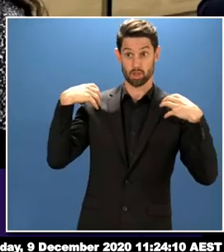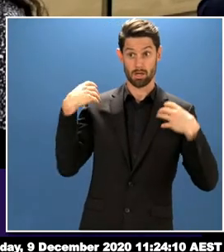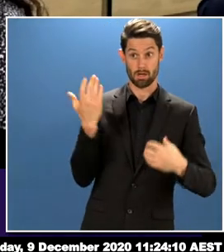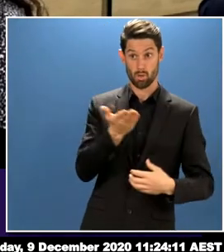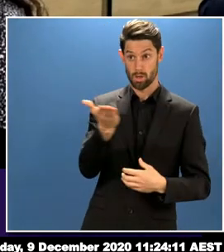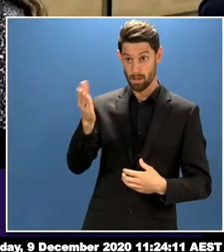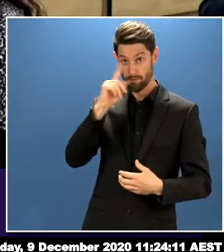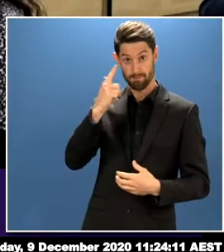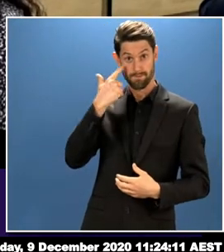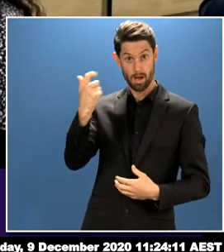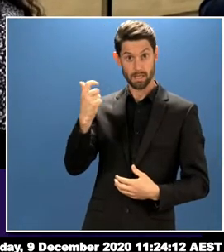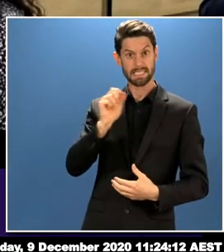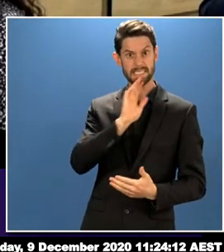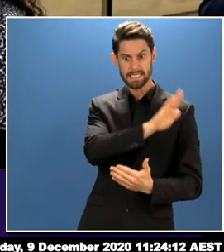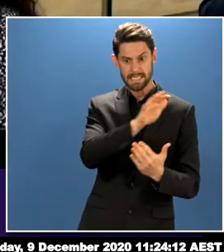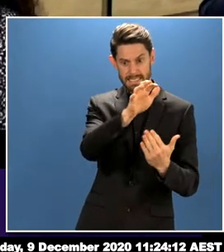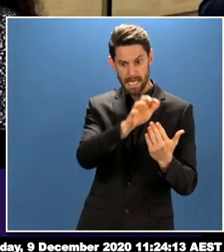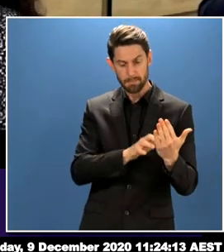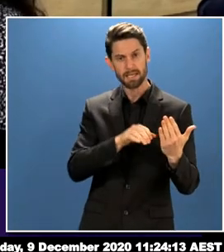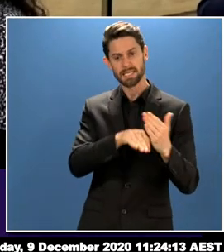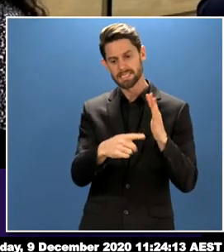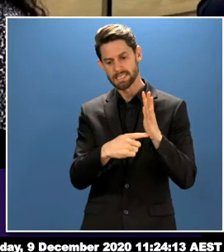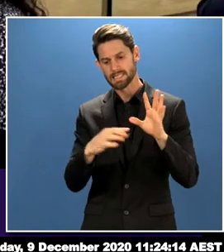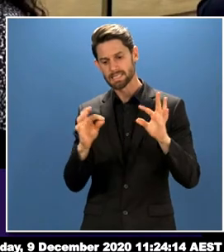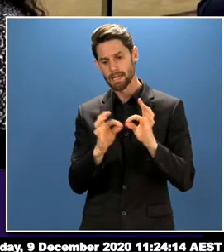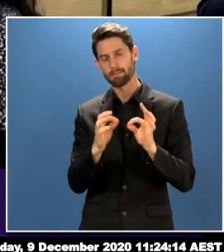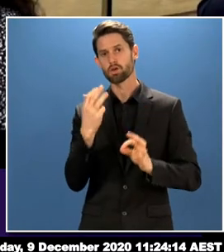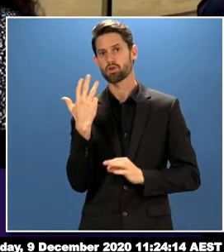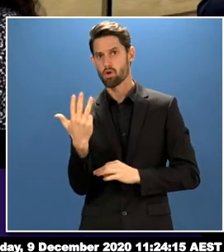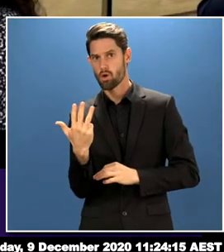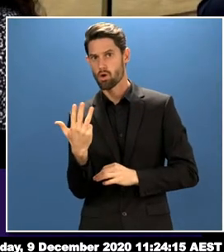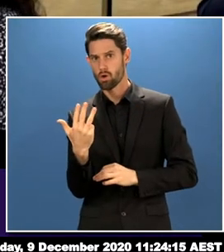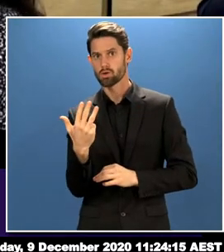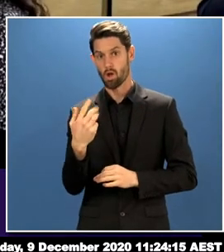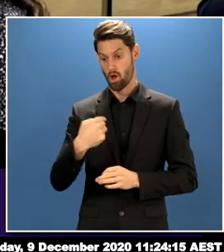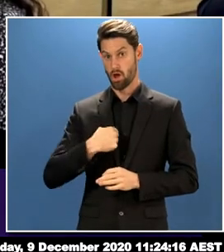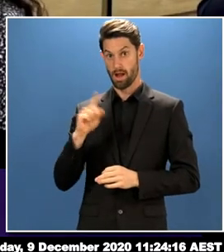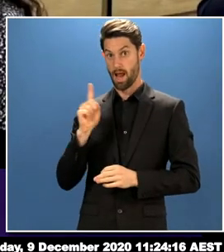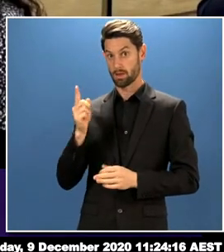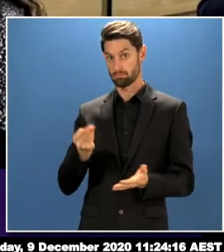in Tender Bundle Part A, and I ask to tender this statement into